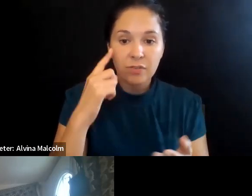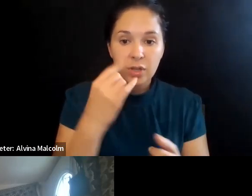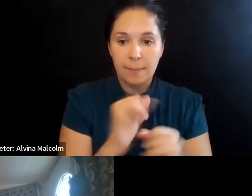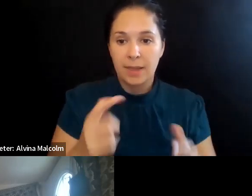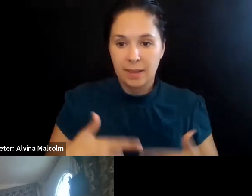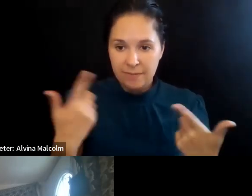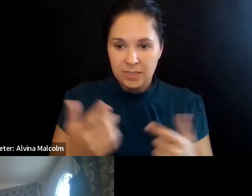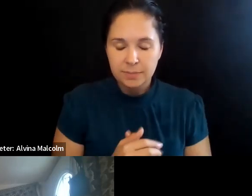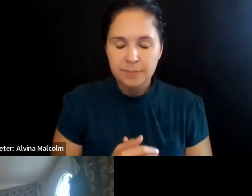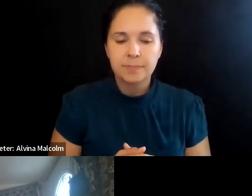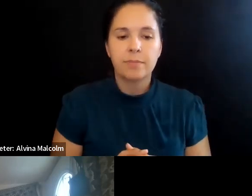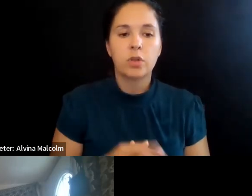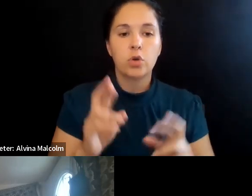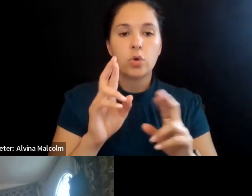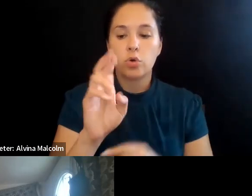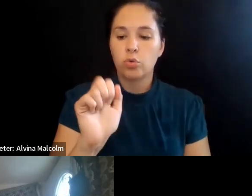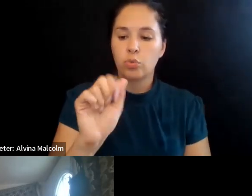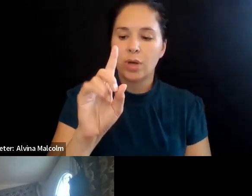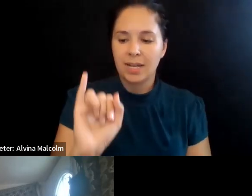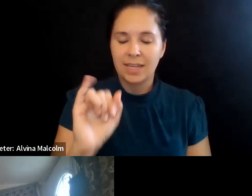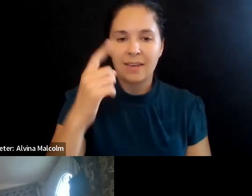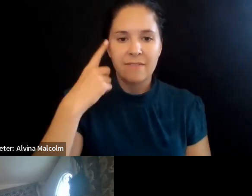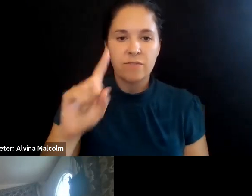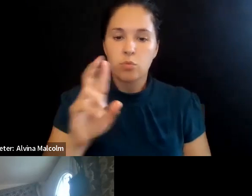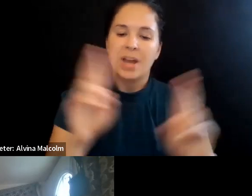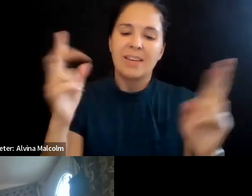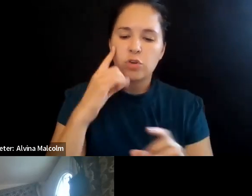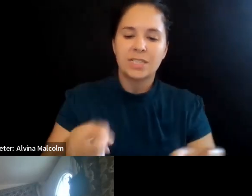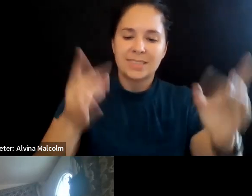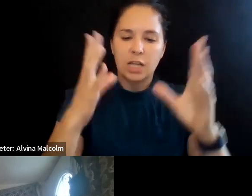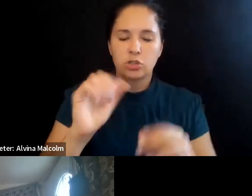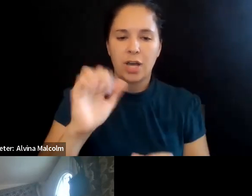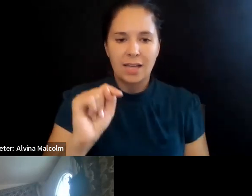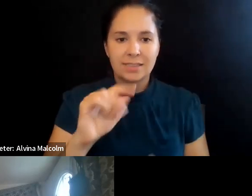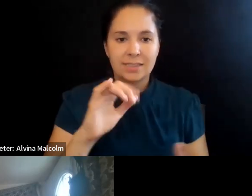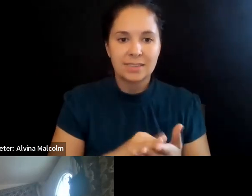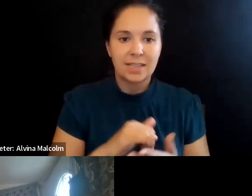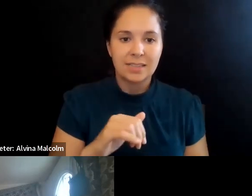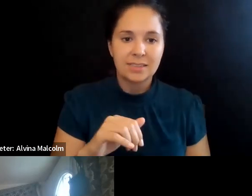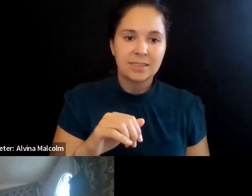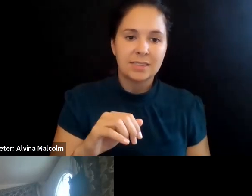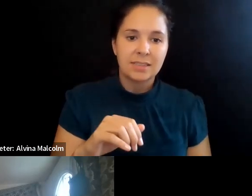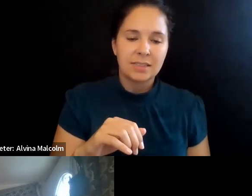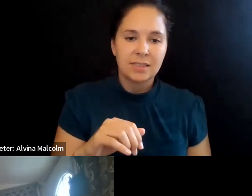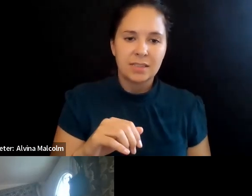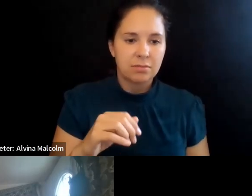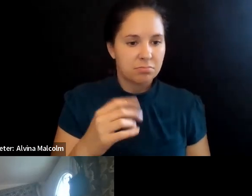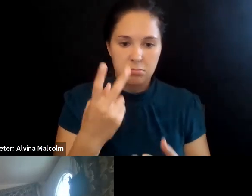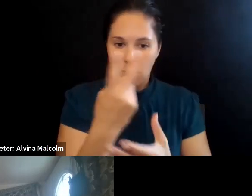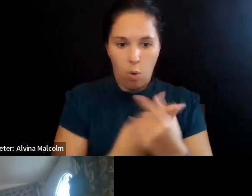nonprofit, fully focused on people with disabilities before, during, and after disasters. All of our staff have